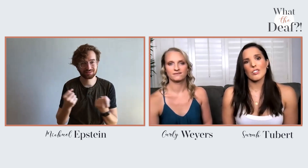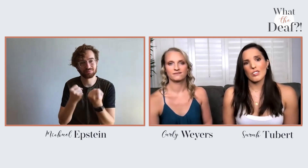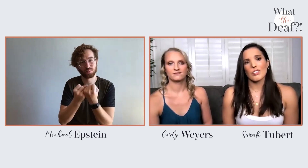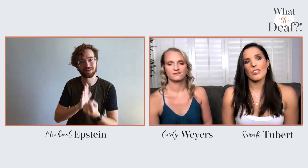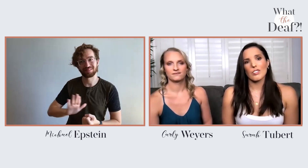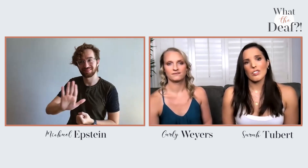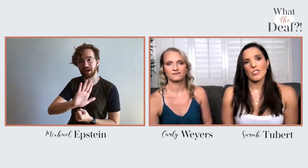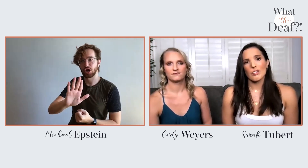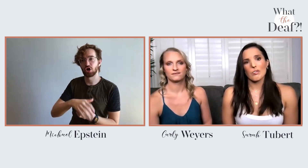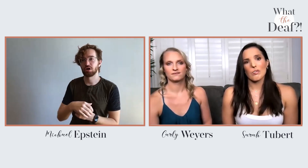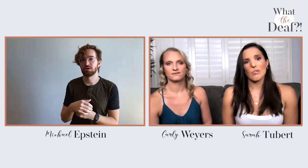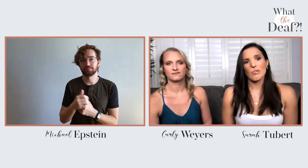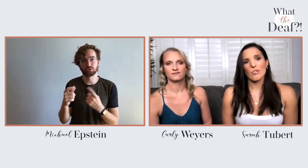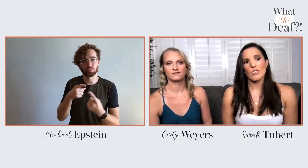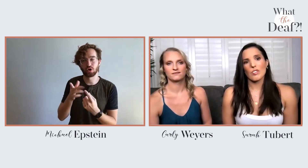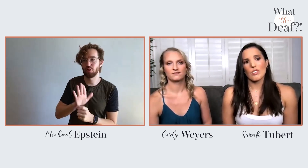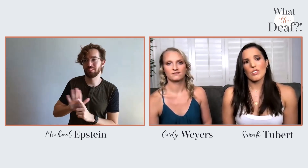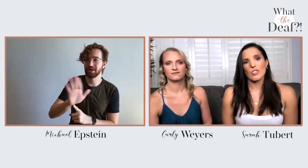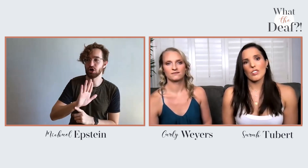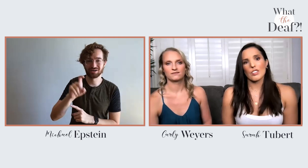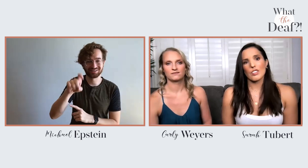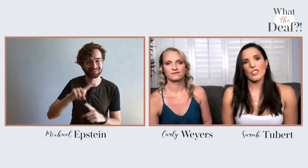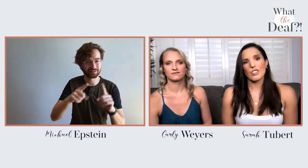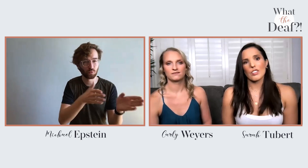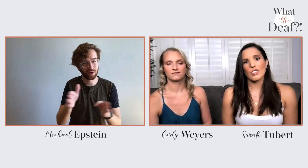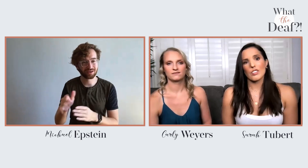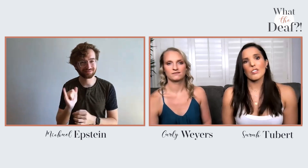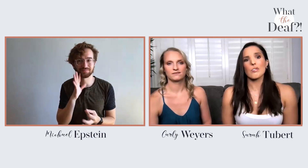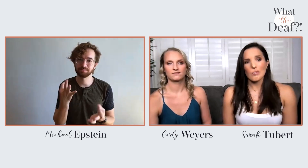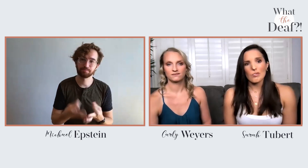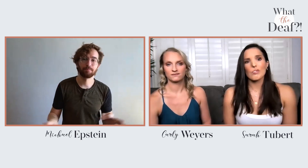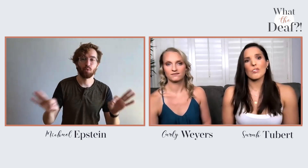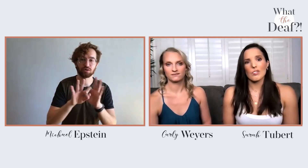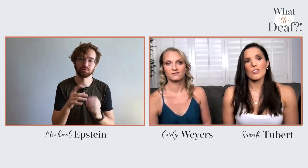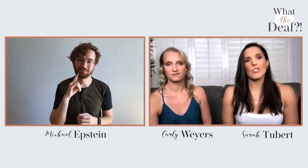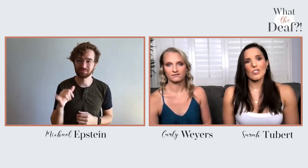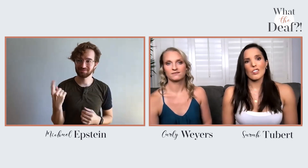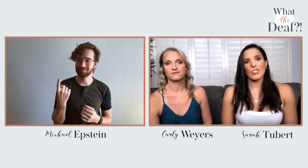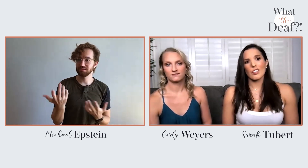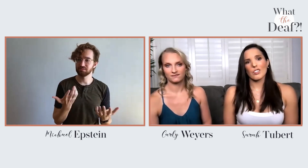that we've all experienced, supporting people in whatever way they need support, and just listening to their stories.